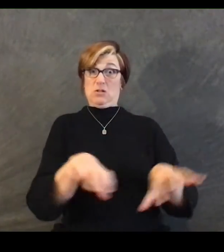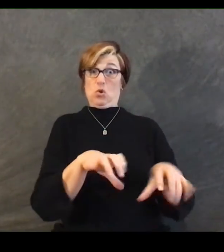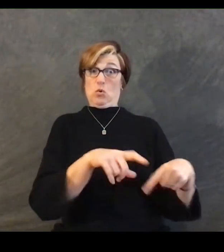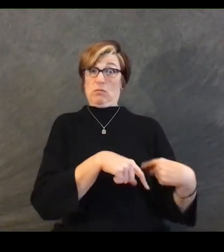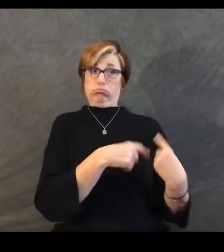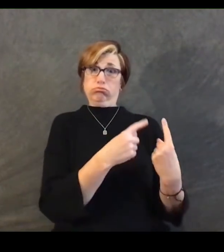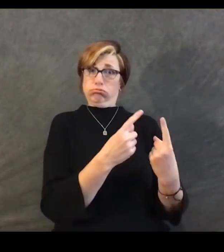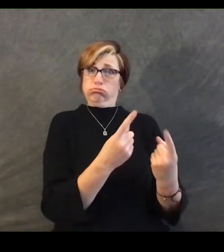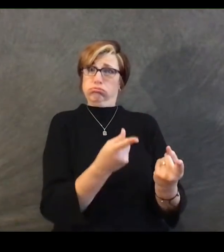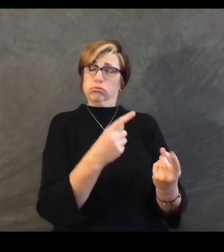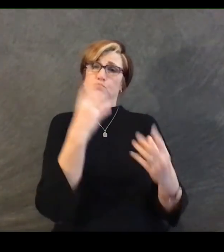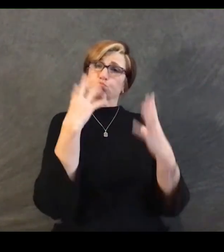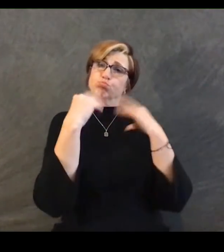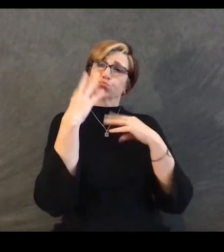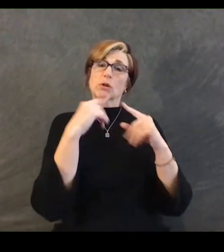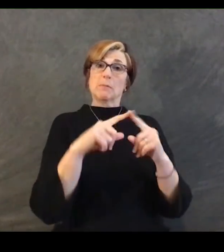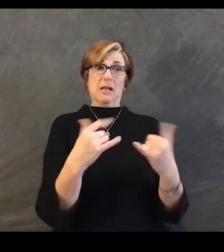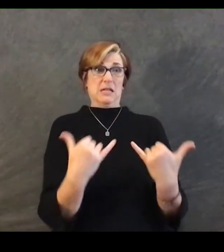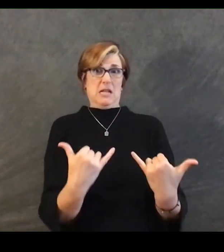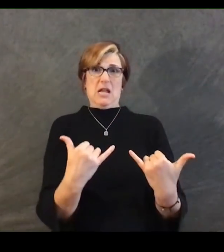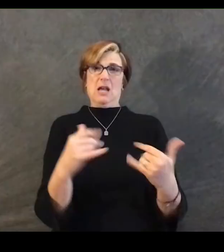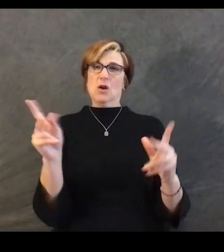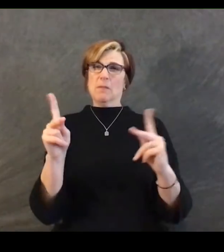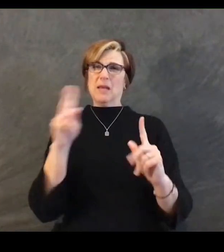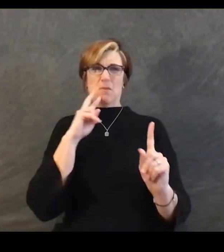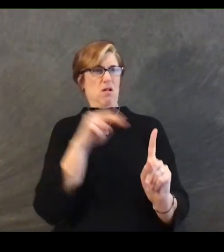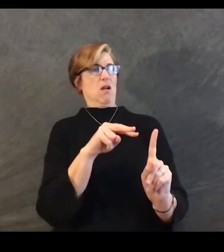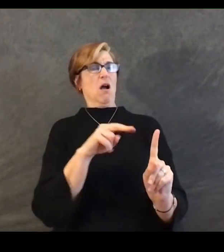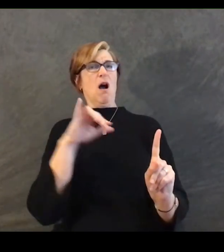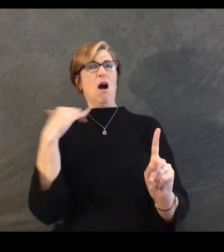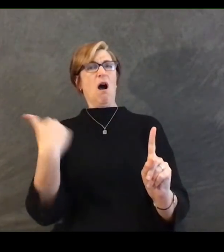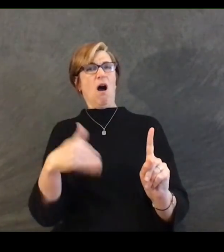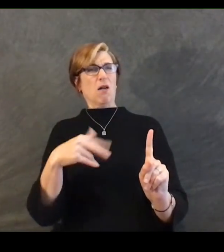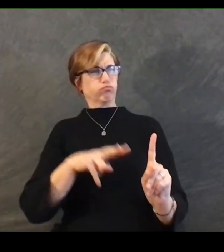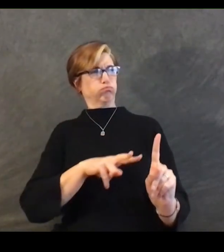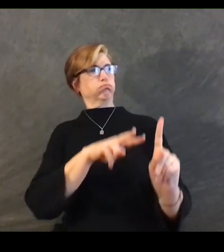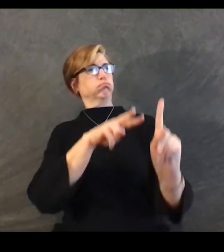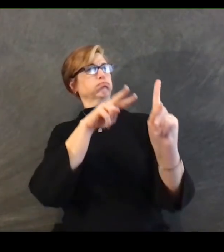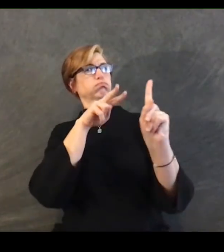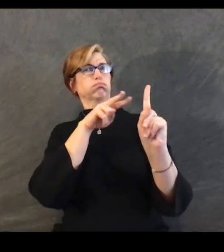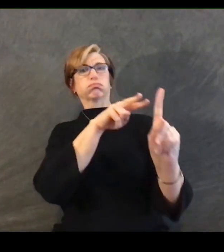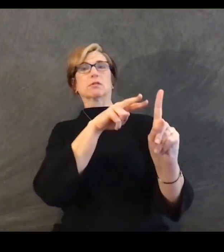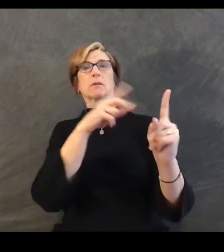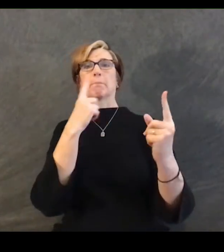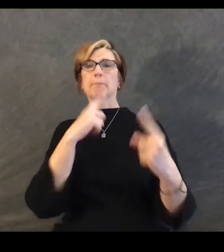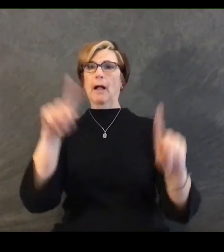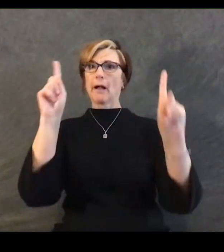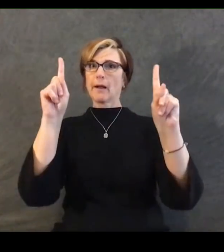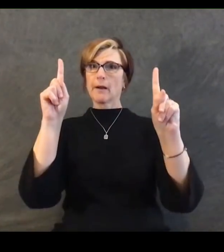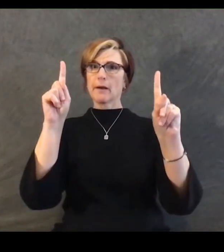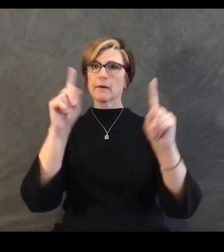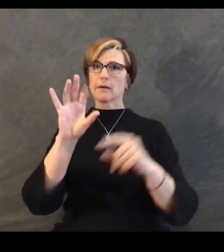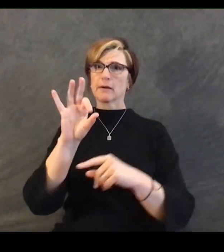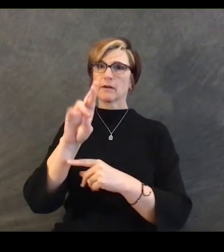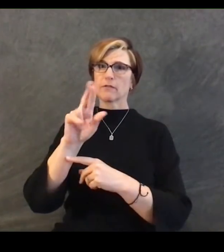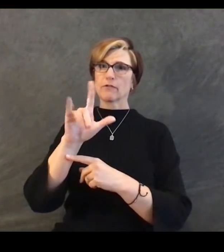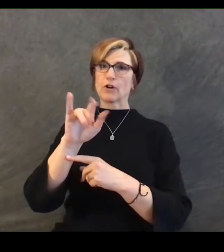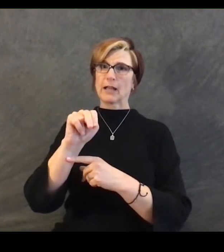really seeing what they have done Franklin Graham very special family as